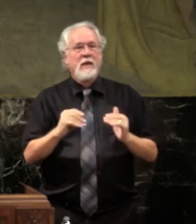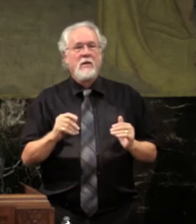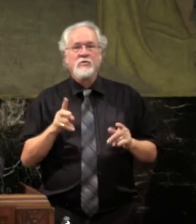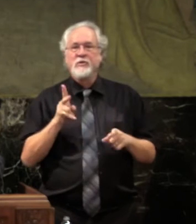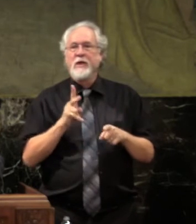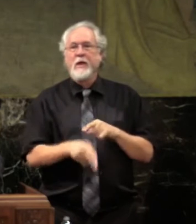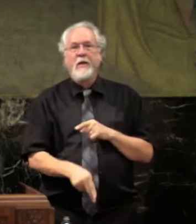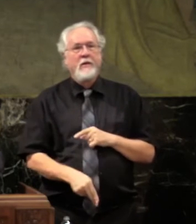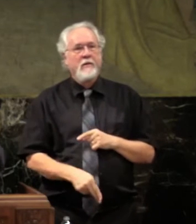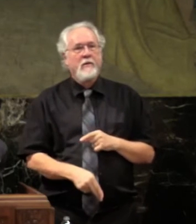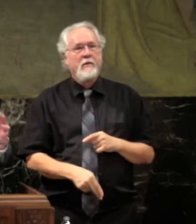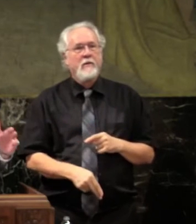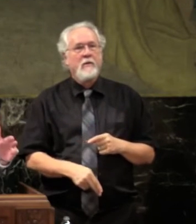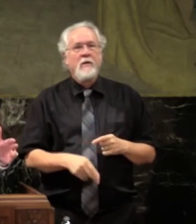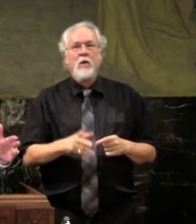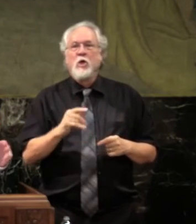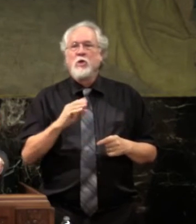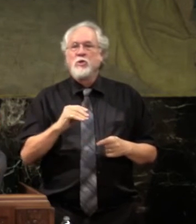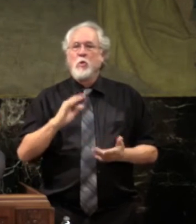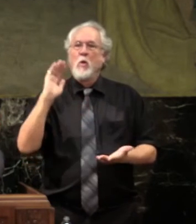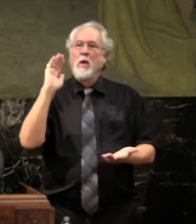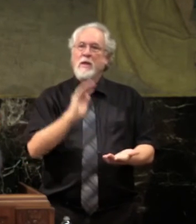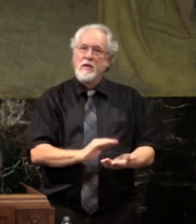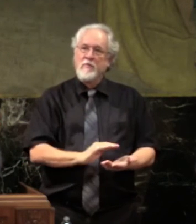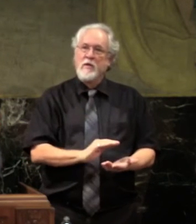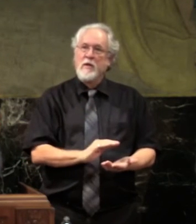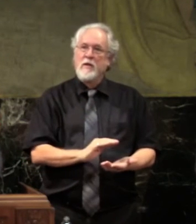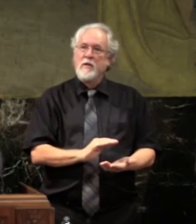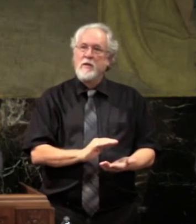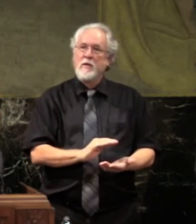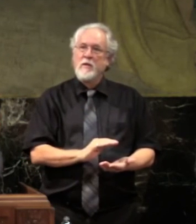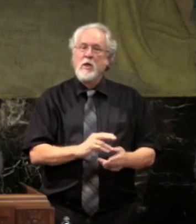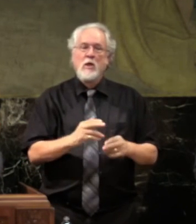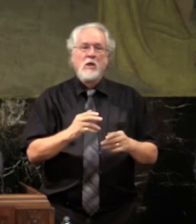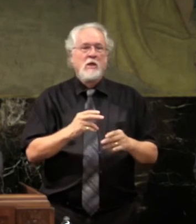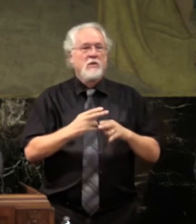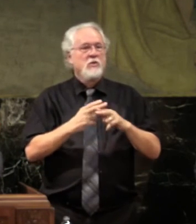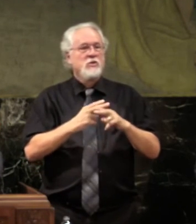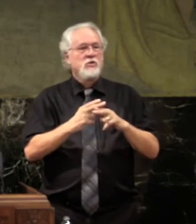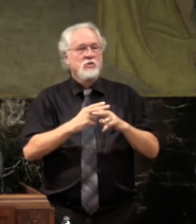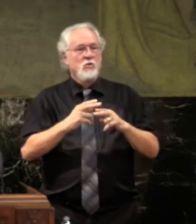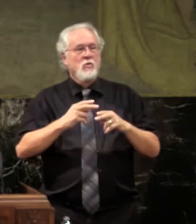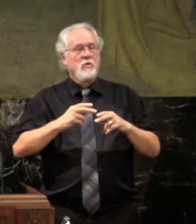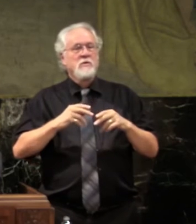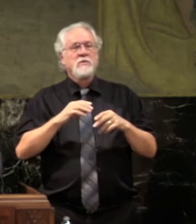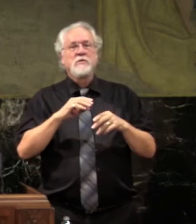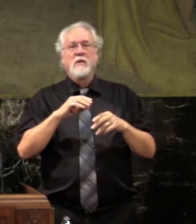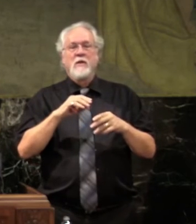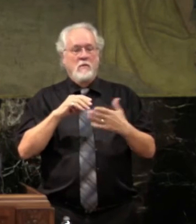in order to alleviate the shortfall that was realized when our books were closed